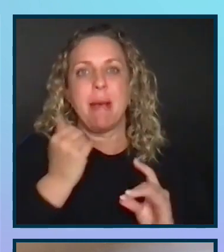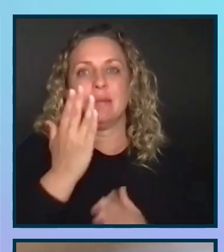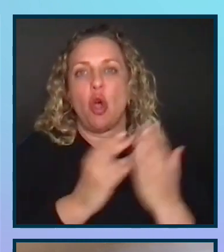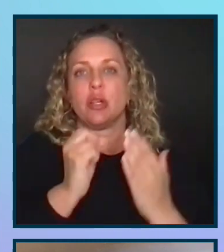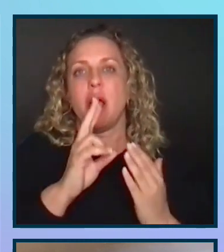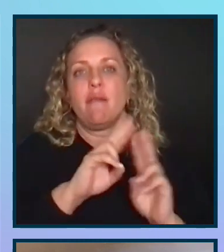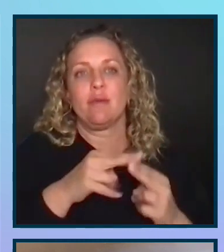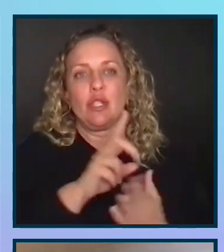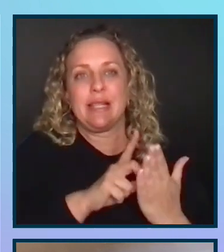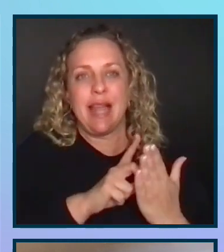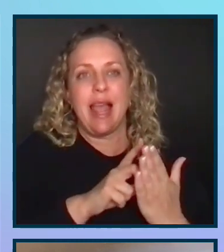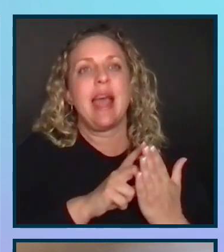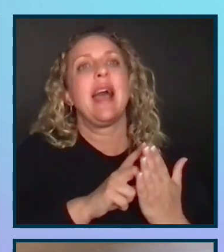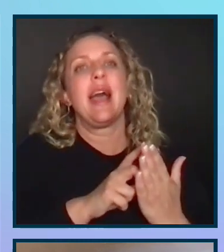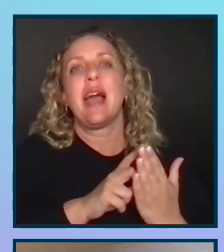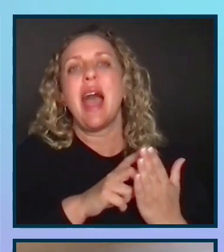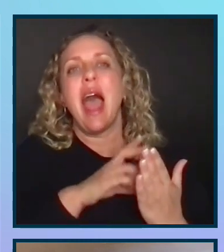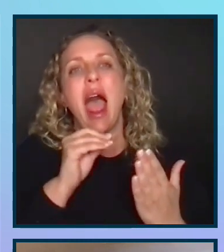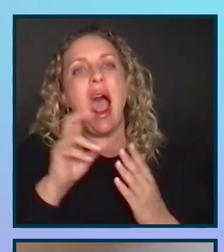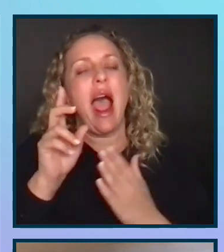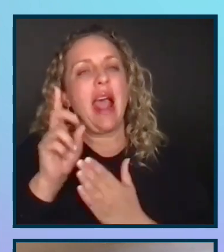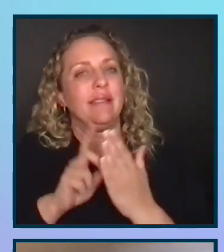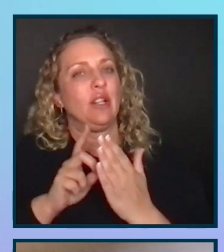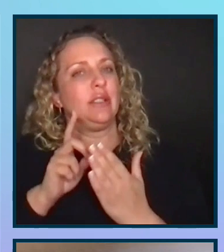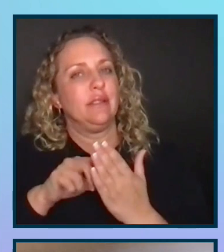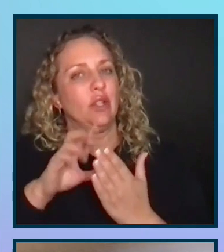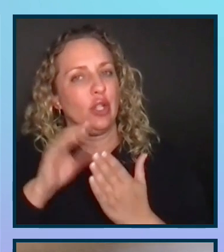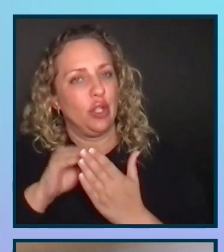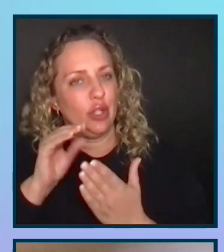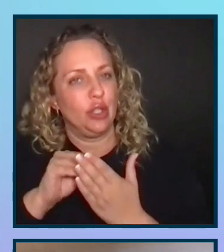Universal Design for Learning, and Inclusive Design